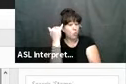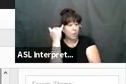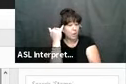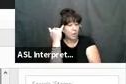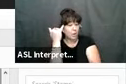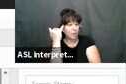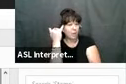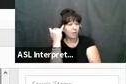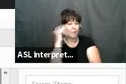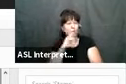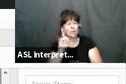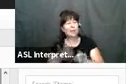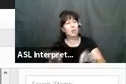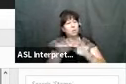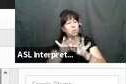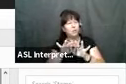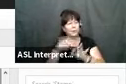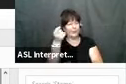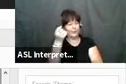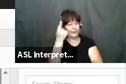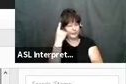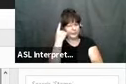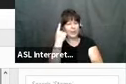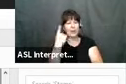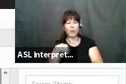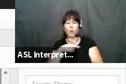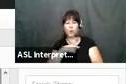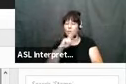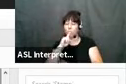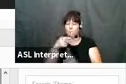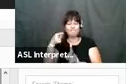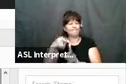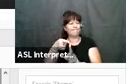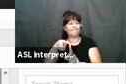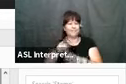that we in Sonoma County have a few key differences from our Bay Area neighbors.